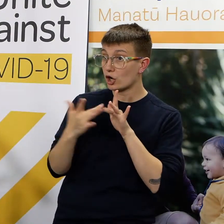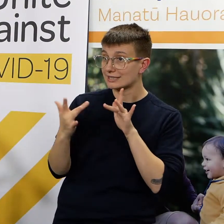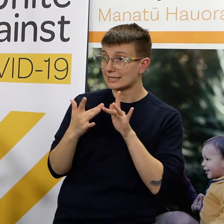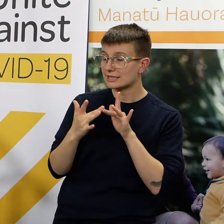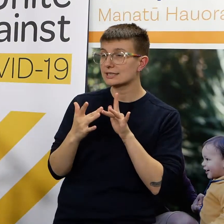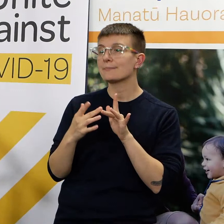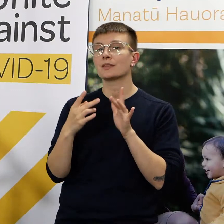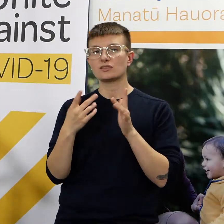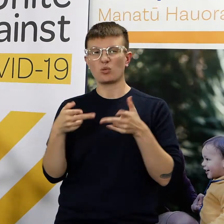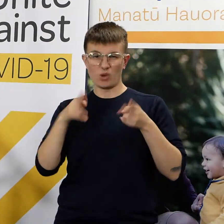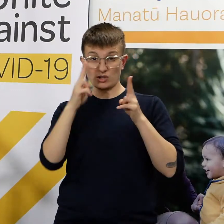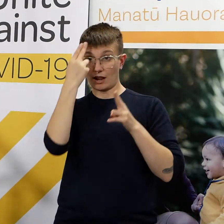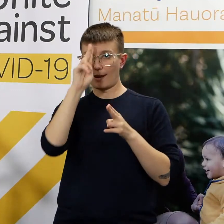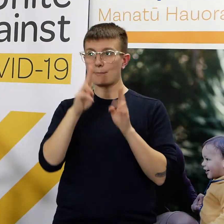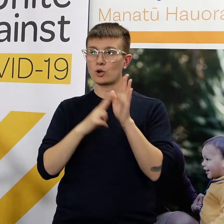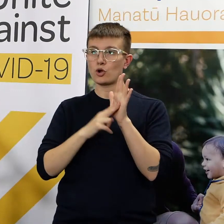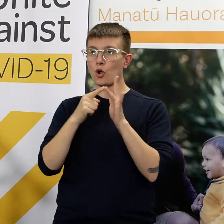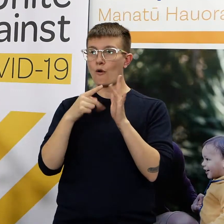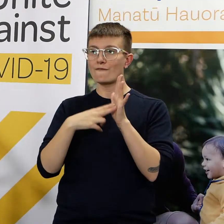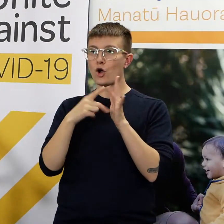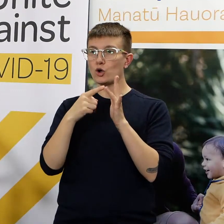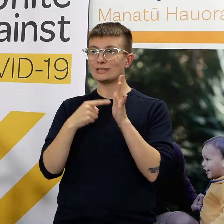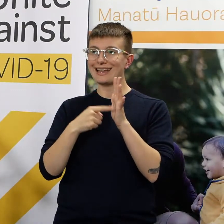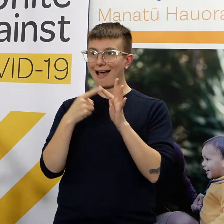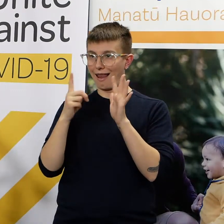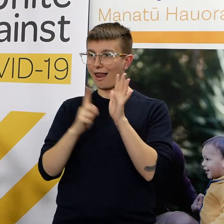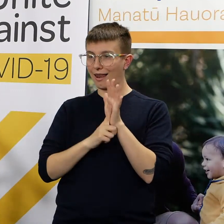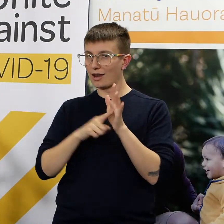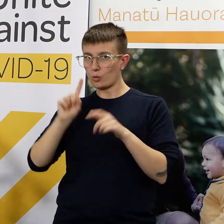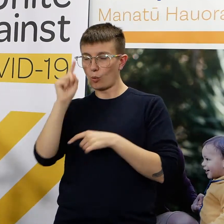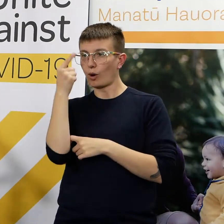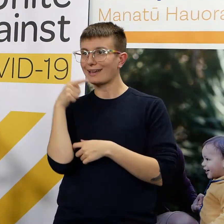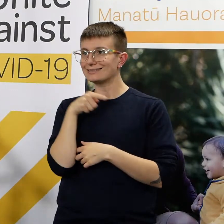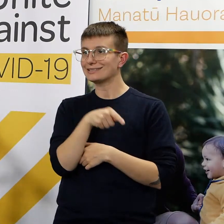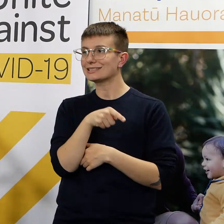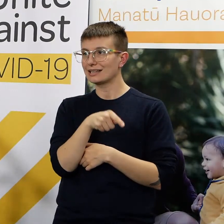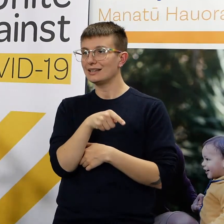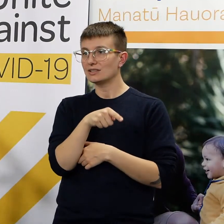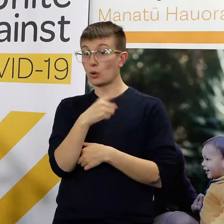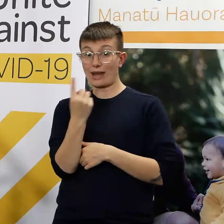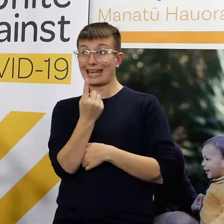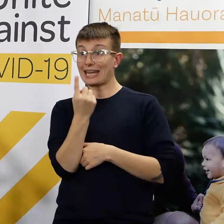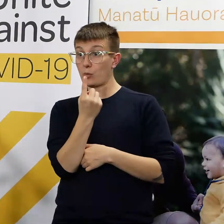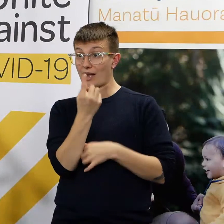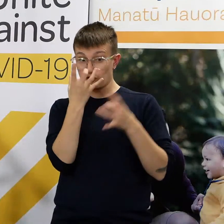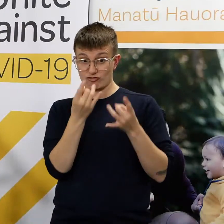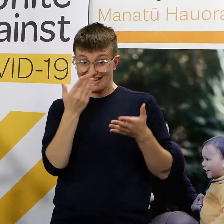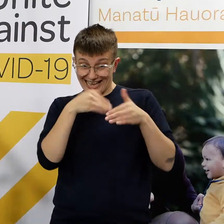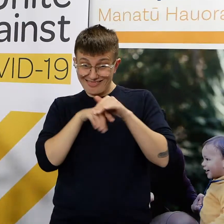is being held within the facility and will be tested. And the teams are there doing it now.